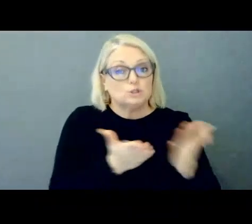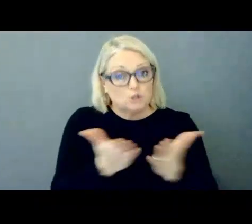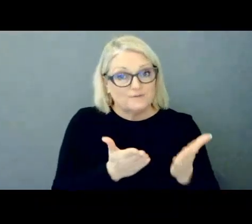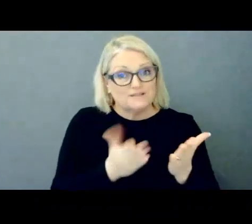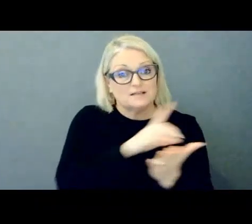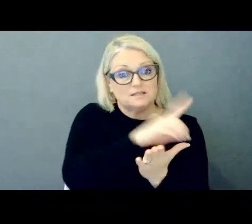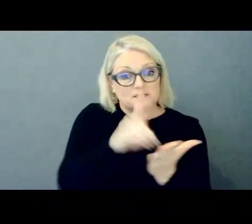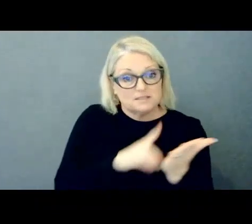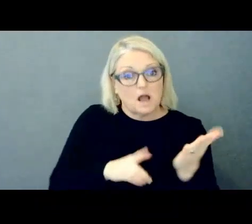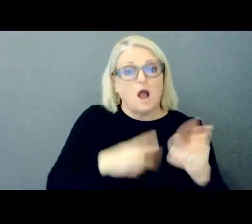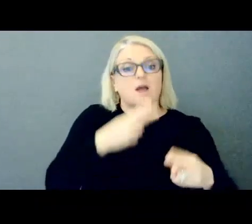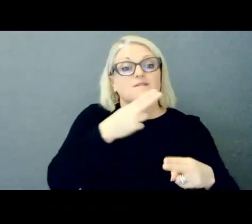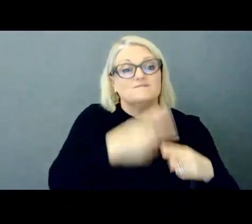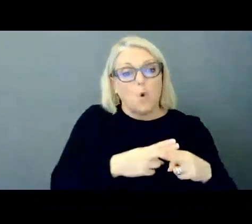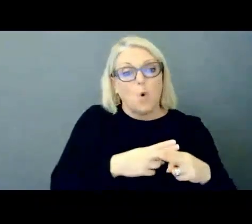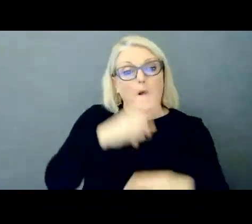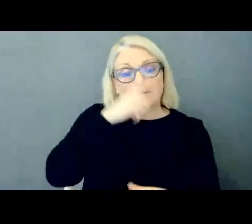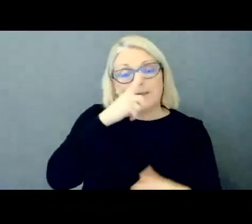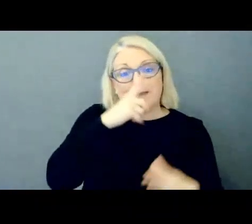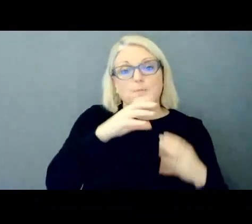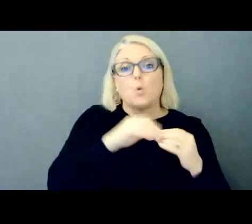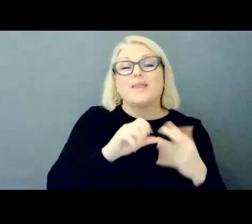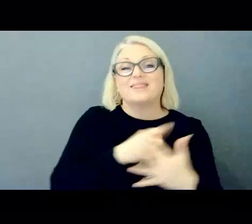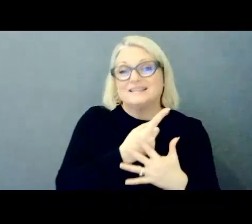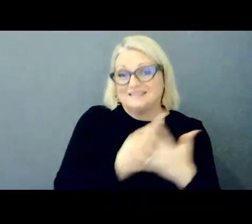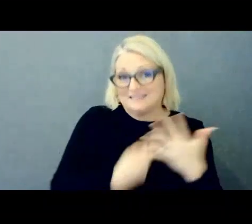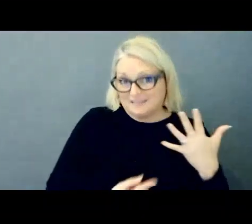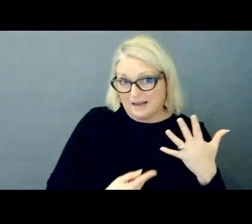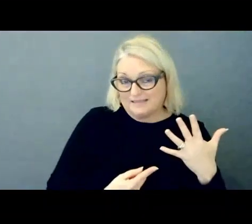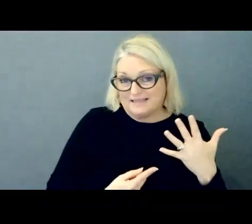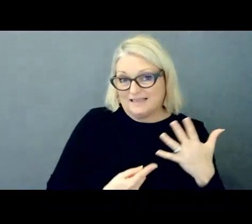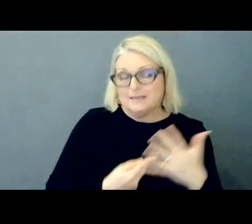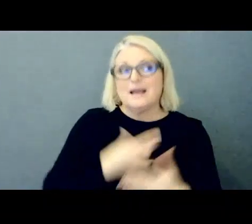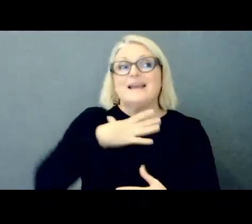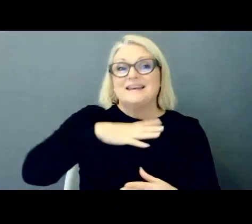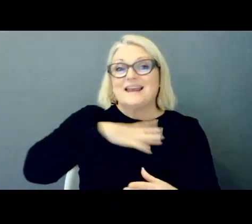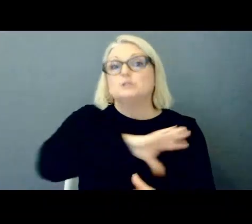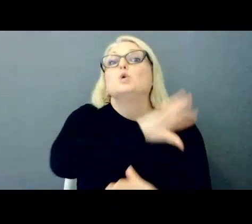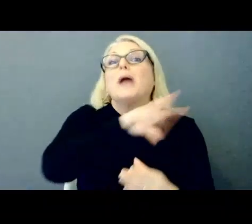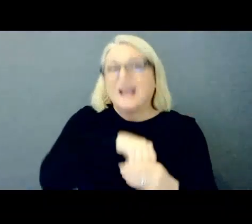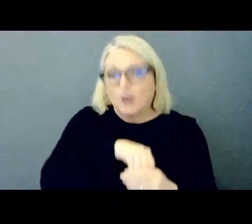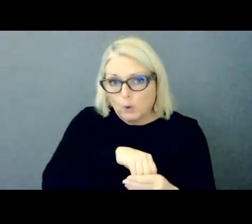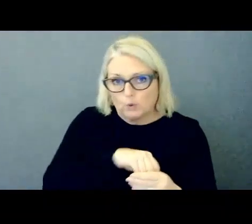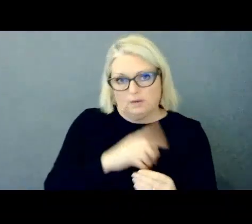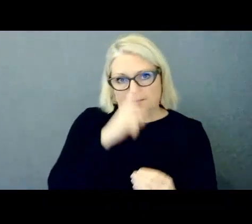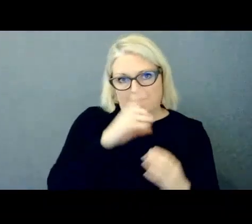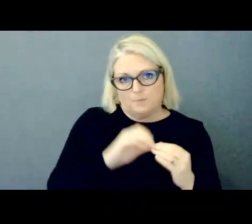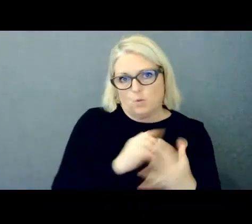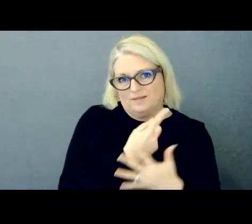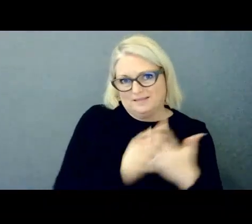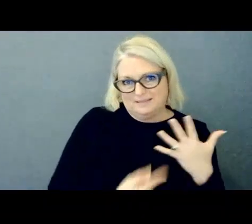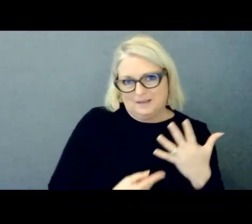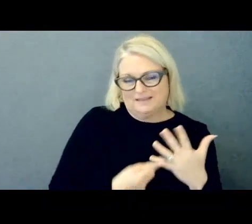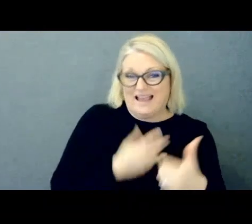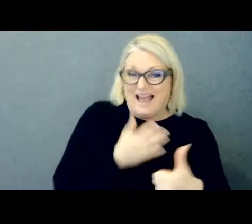needs to fundamentally involve people with disability in the design from the outset, not as an afterthought or an add-on.